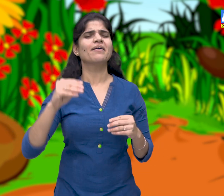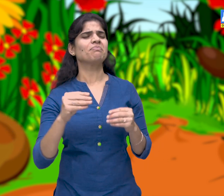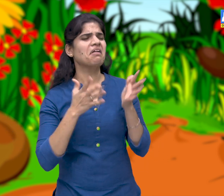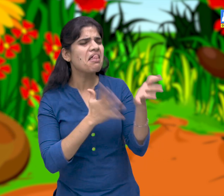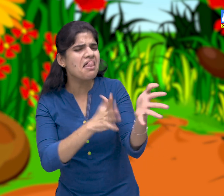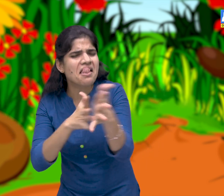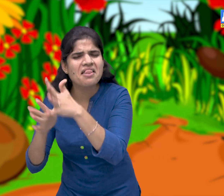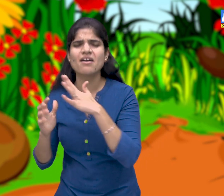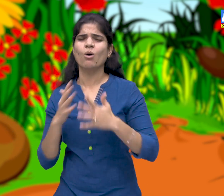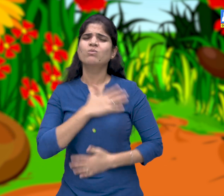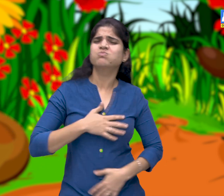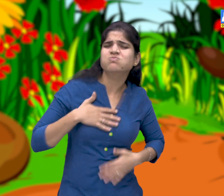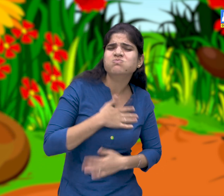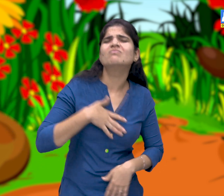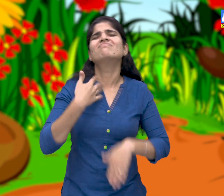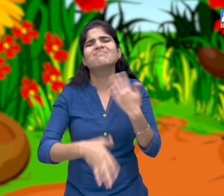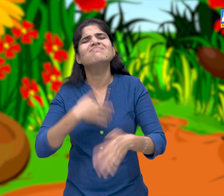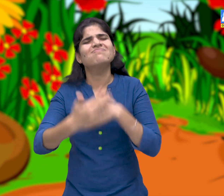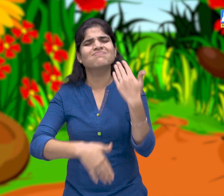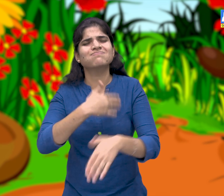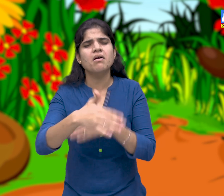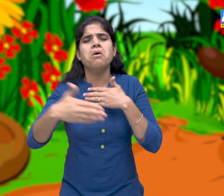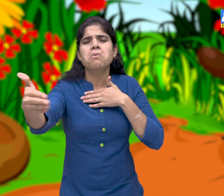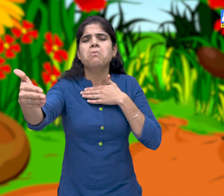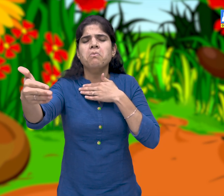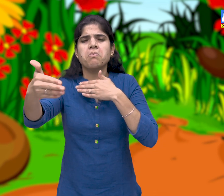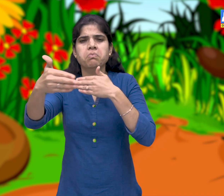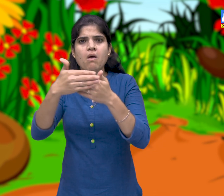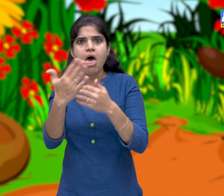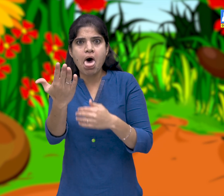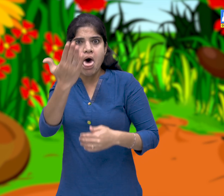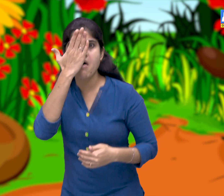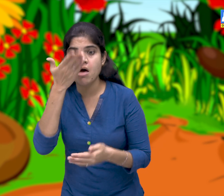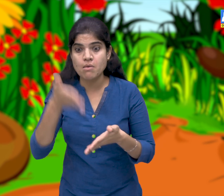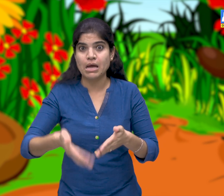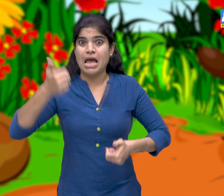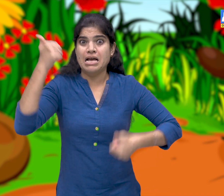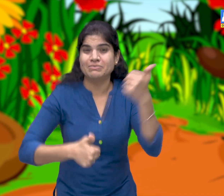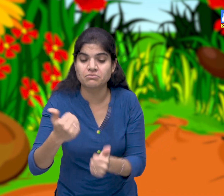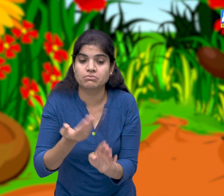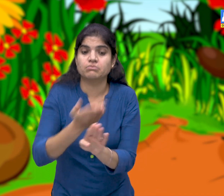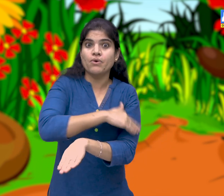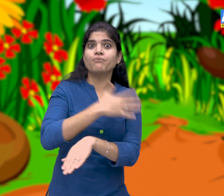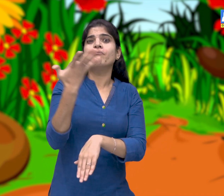In the mean time, they want to spend time in having fun. As the exams comes closer, they start studying